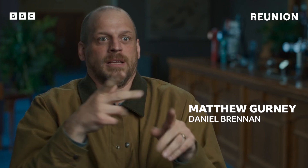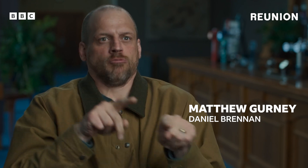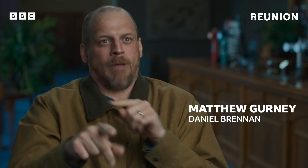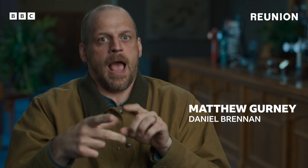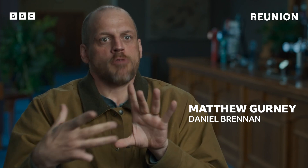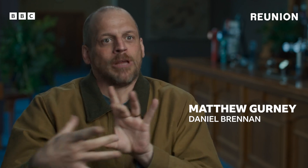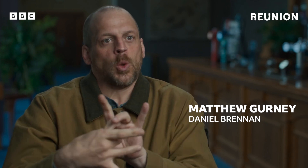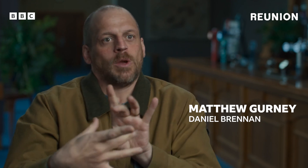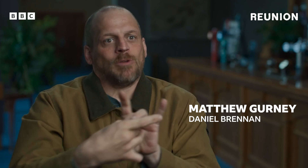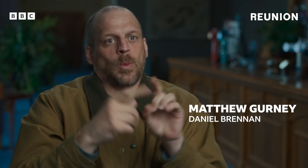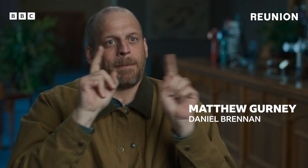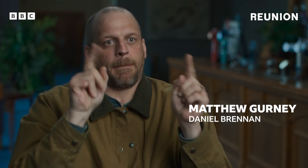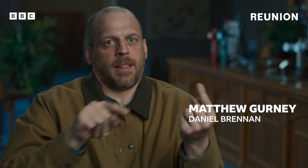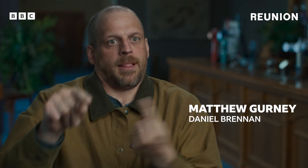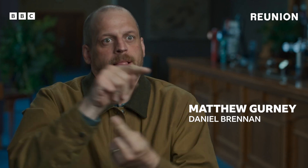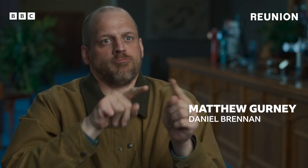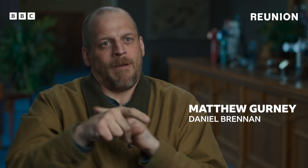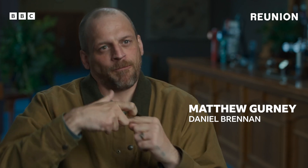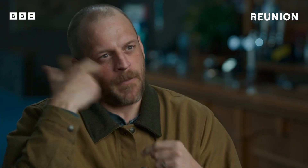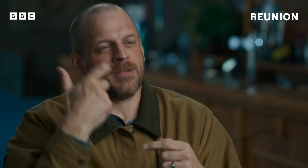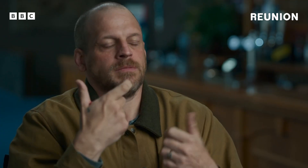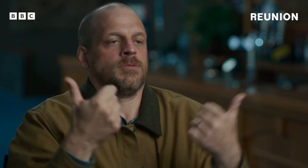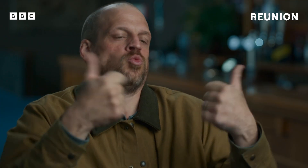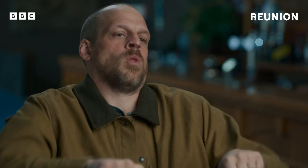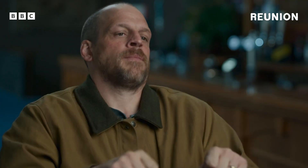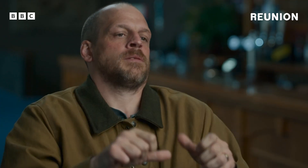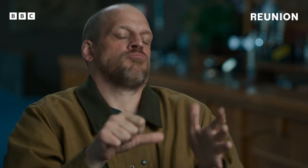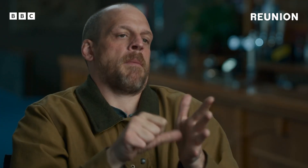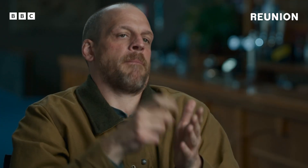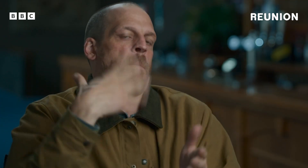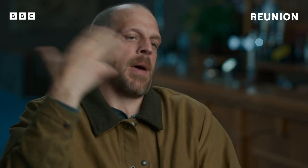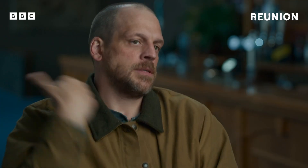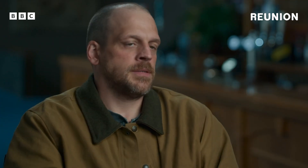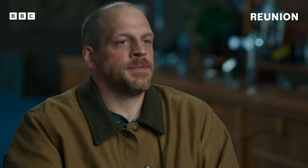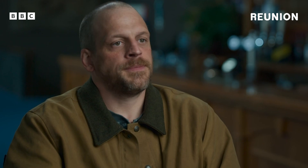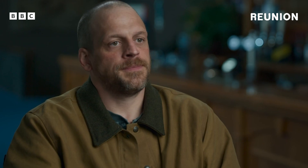and he's on a journey to try and reunite various people and solve the problems from his past.